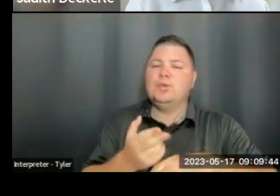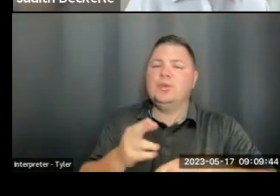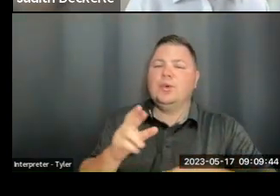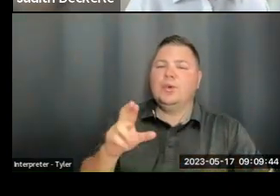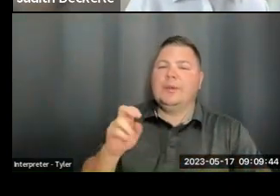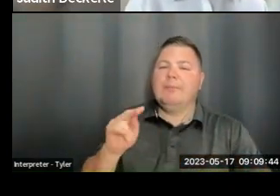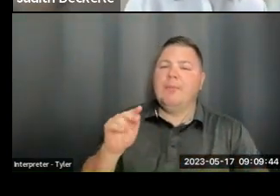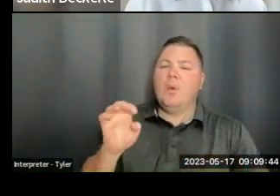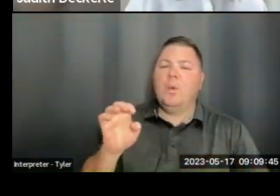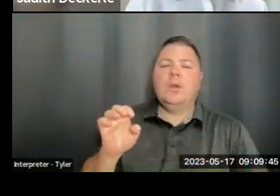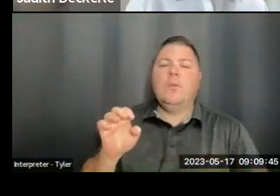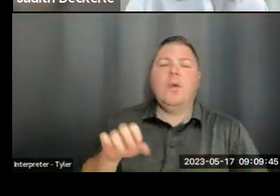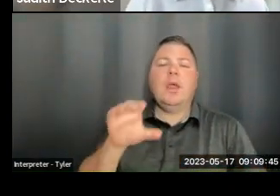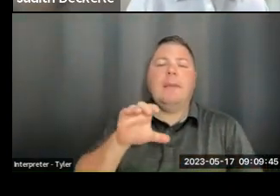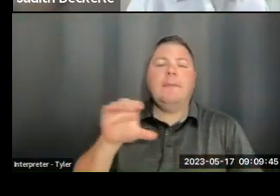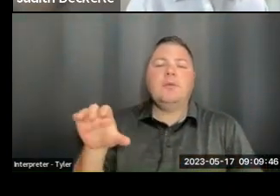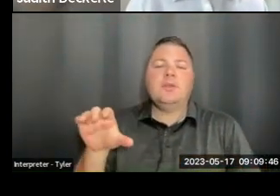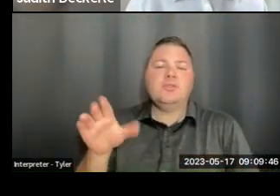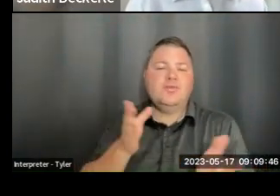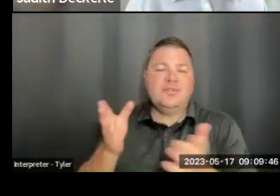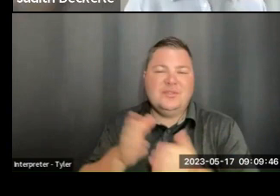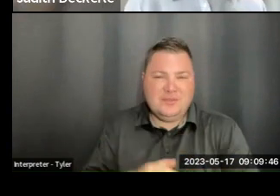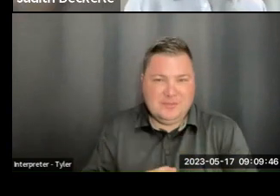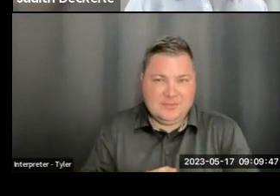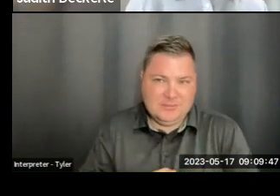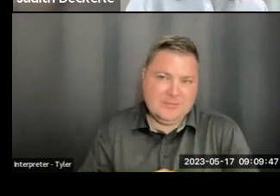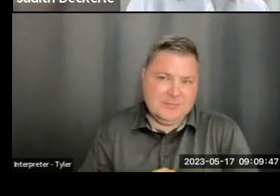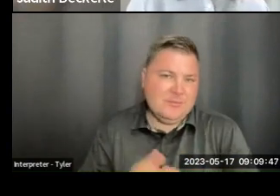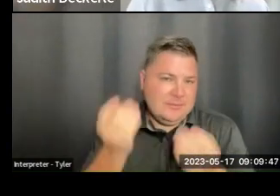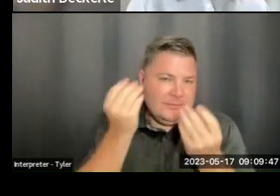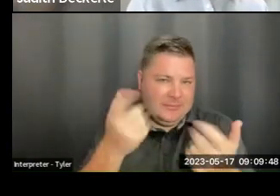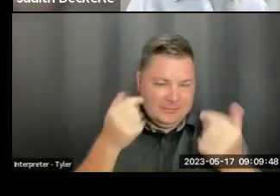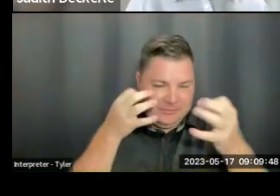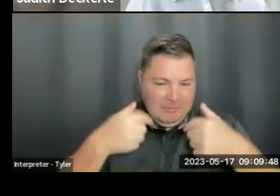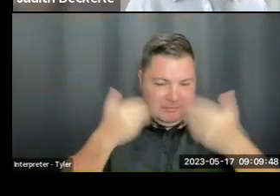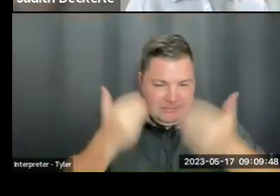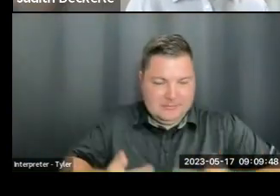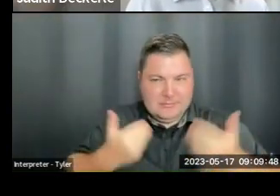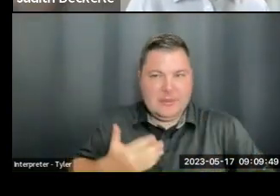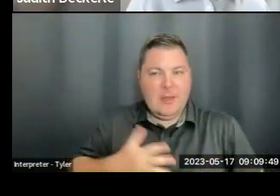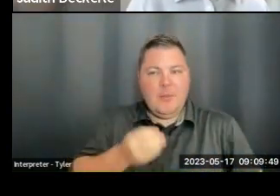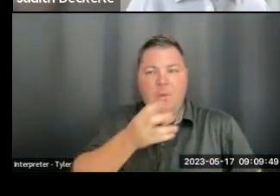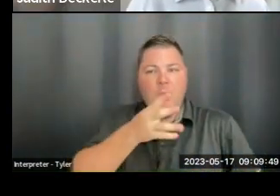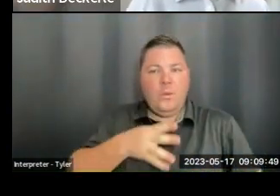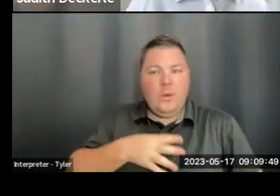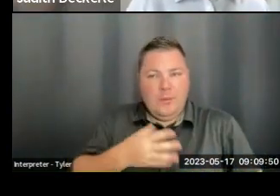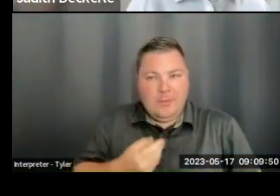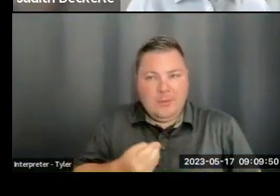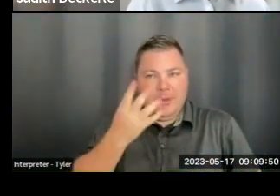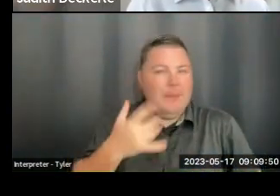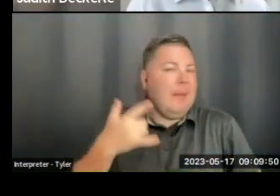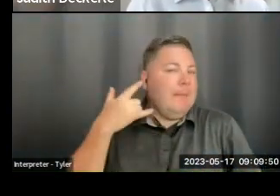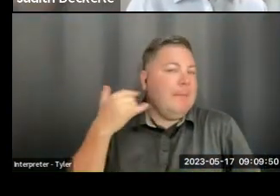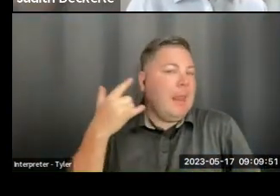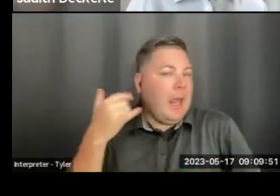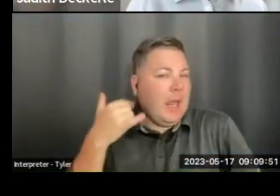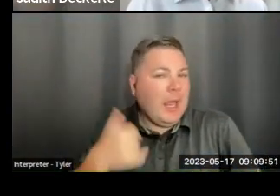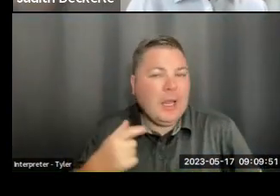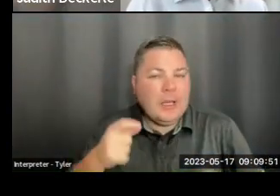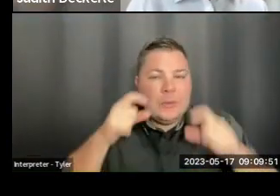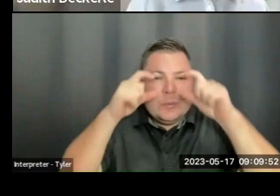present today and share information on best practices utilizing remote captioning services.